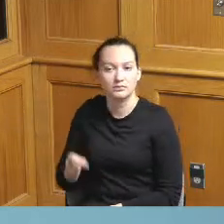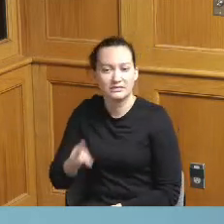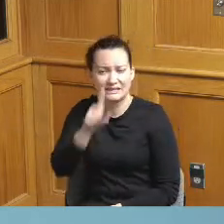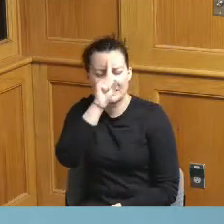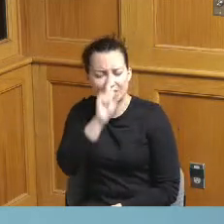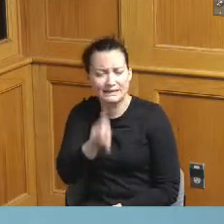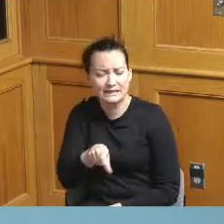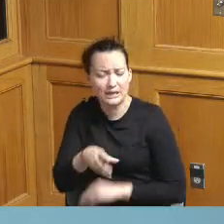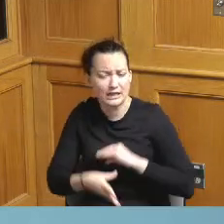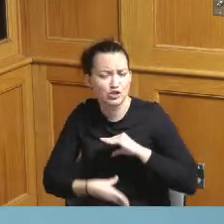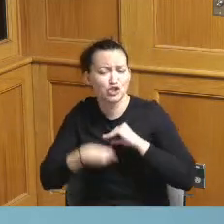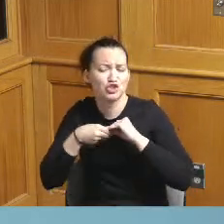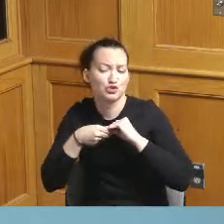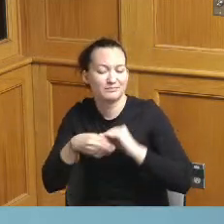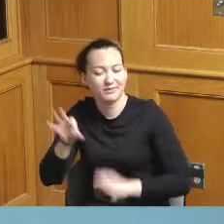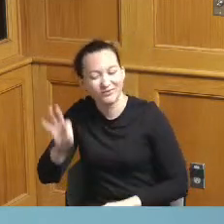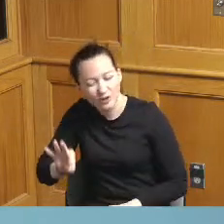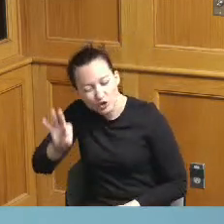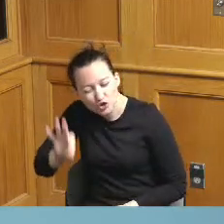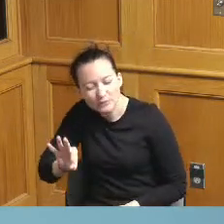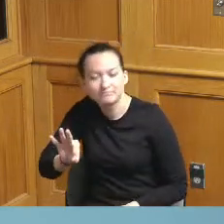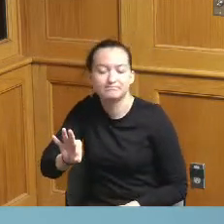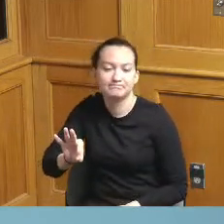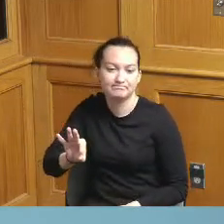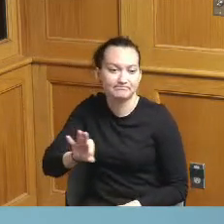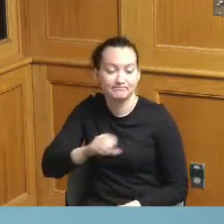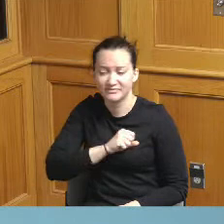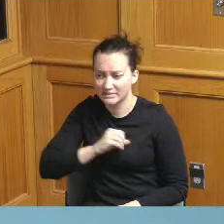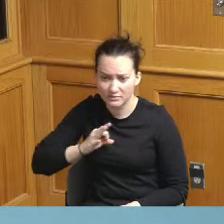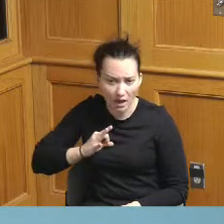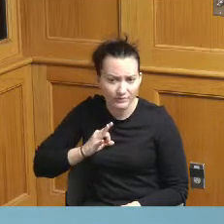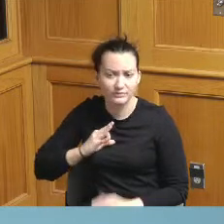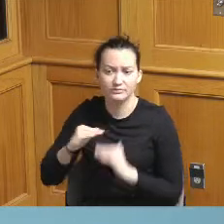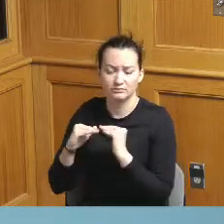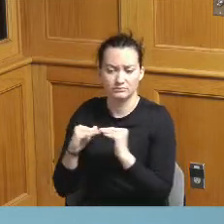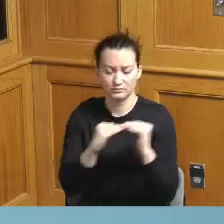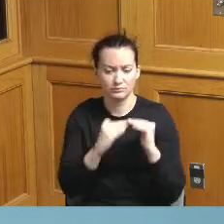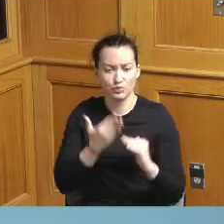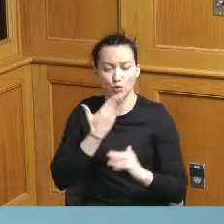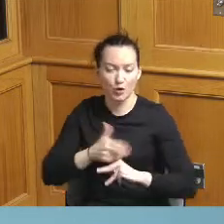need some additional Furniture to ensure that all of our staff members have good working Furniture